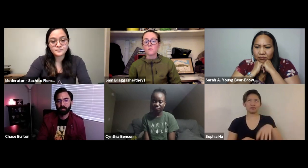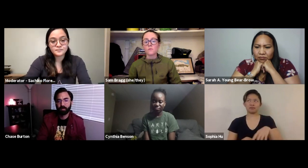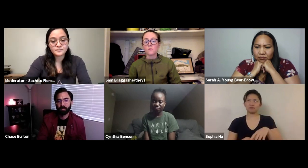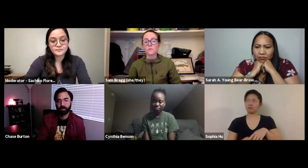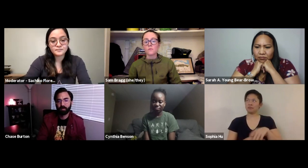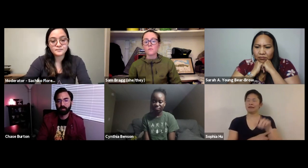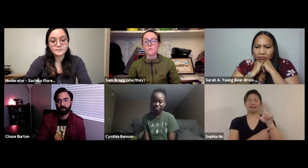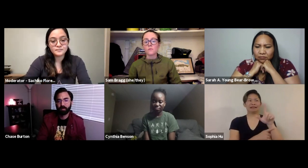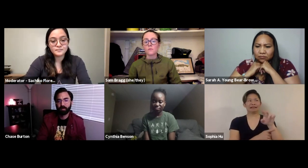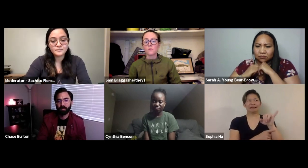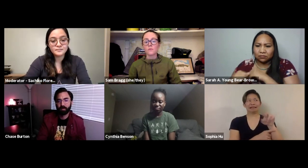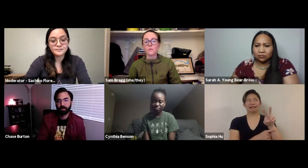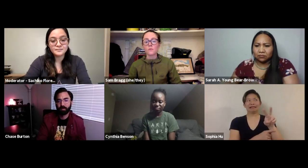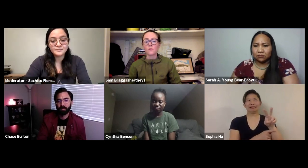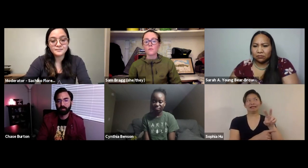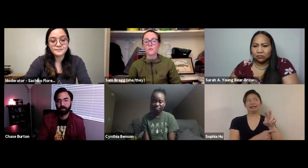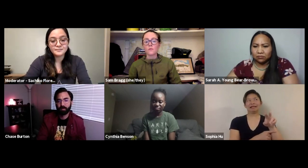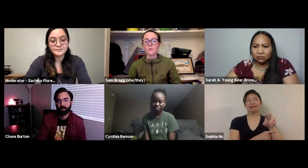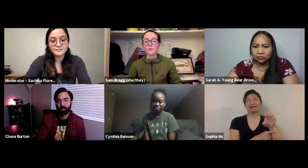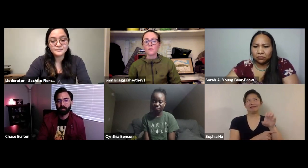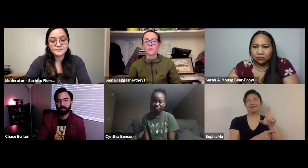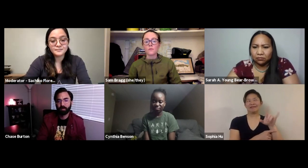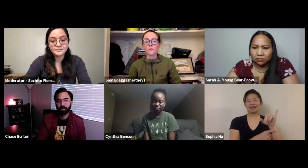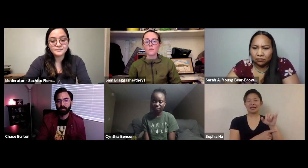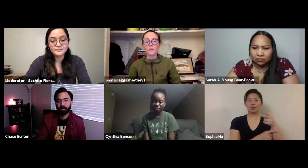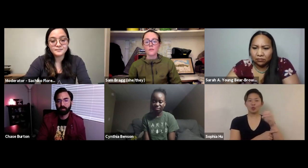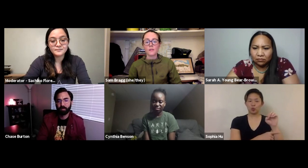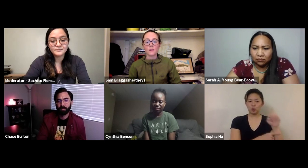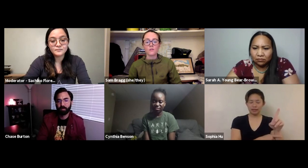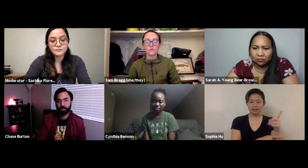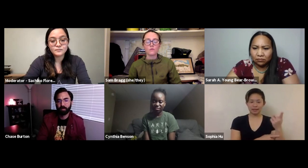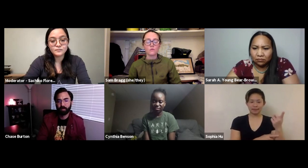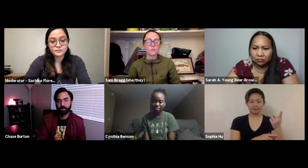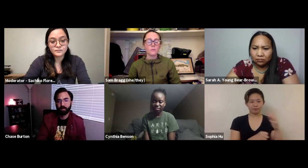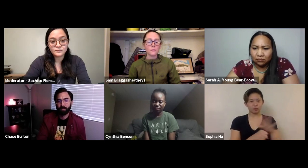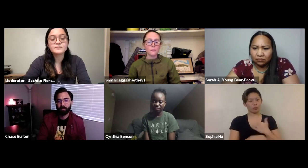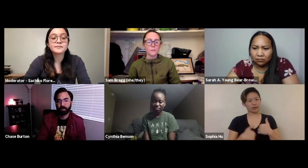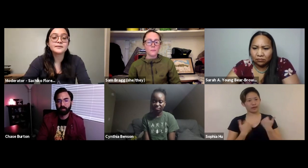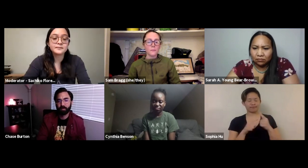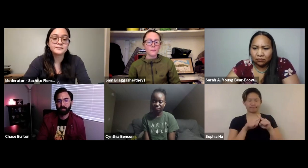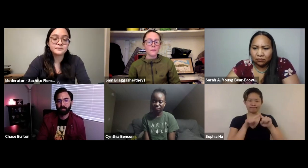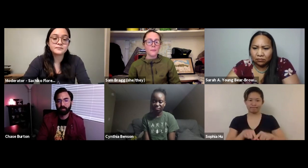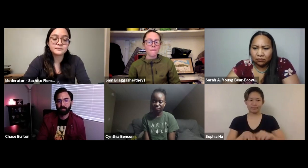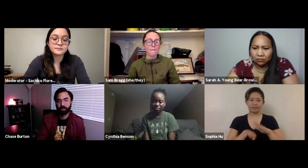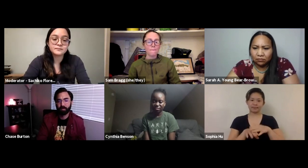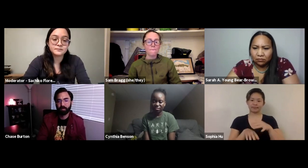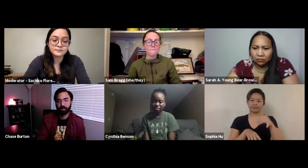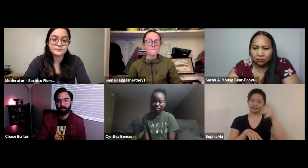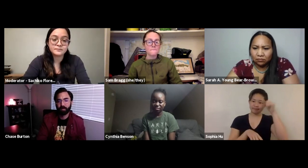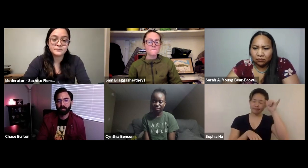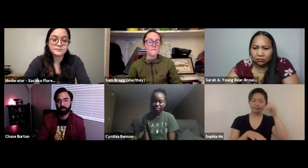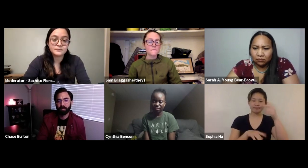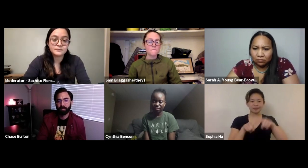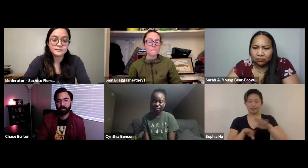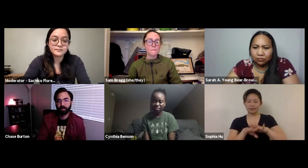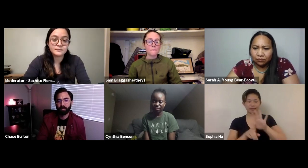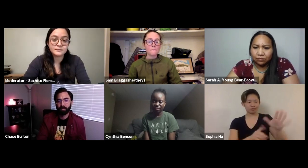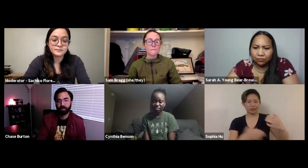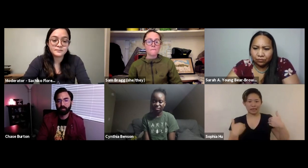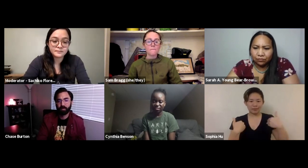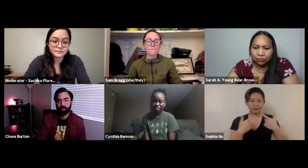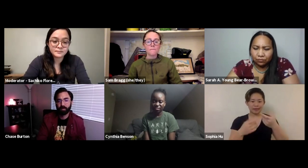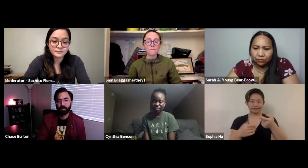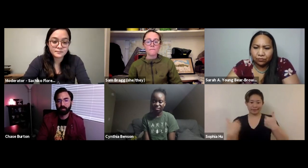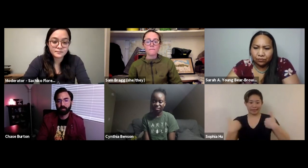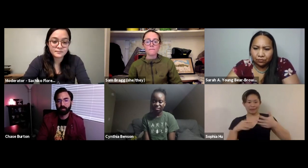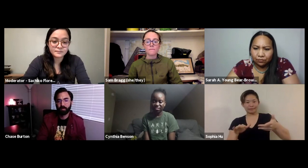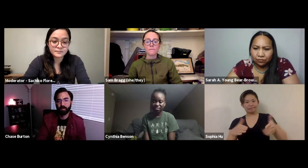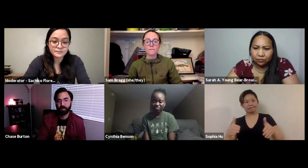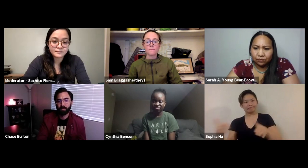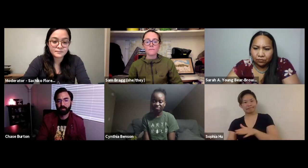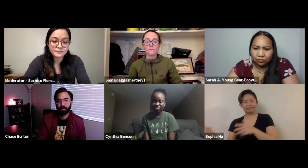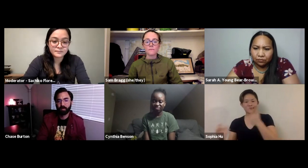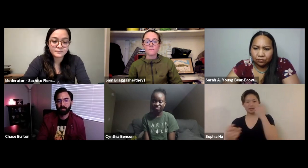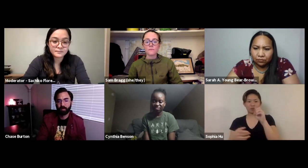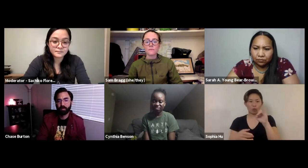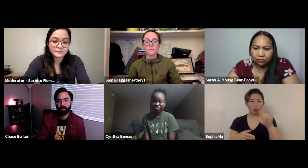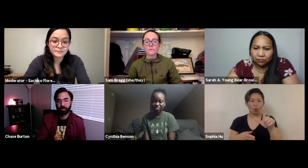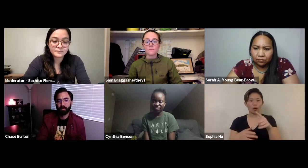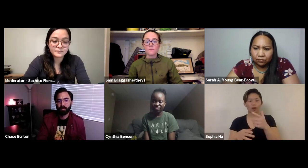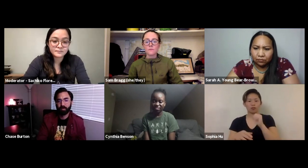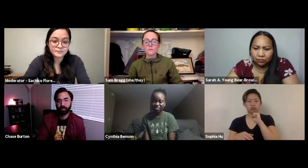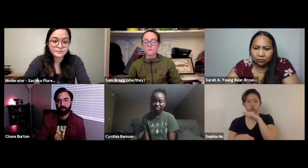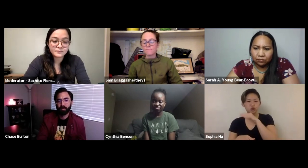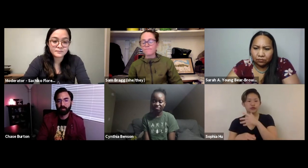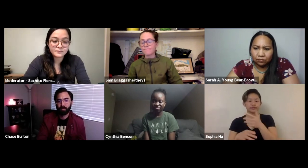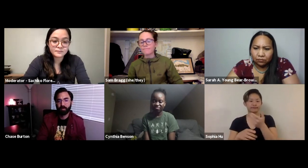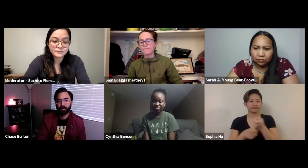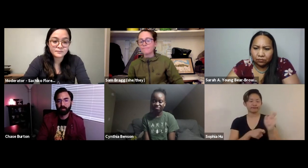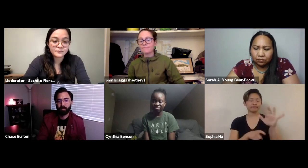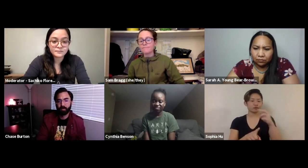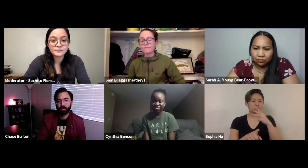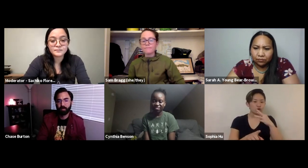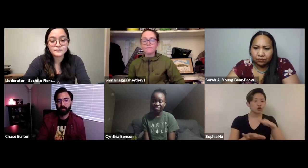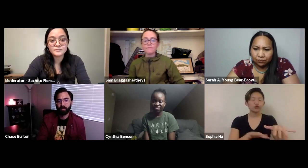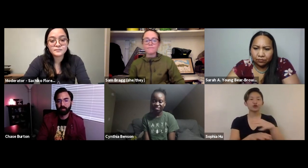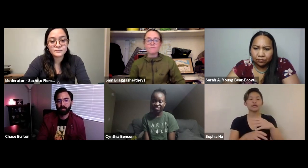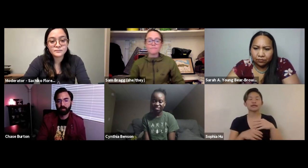life. Their livelihood totally depends on the animals, the outdoors, but there's oil